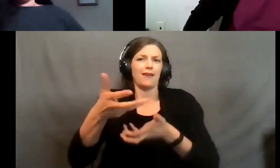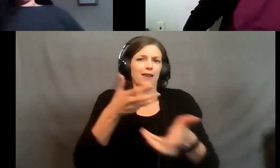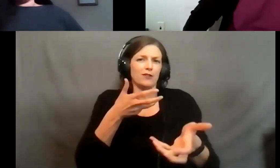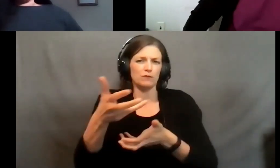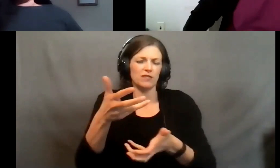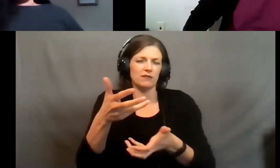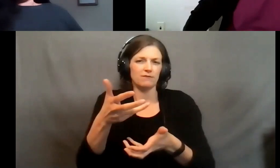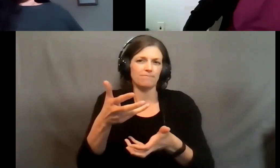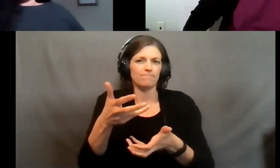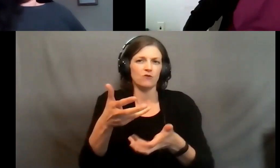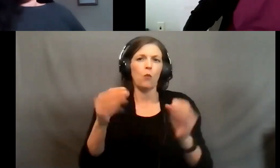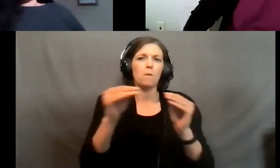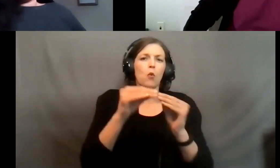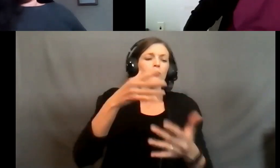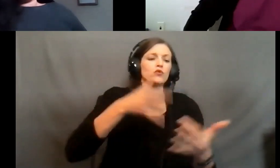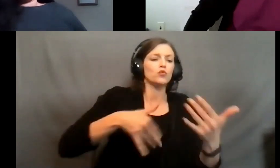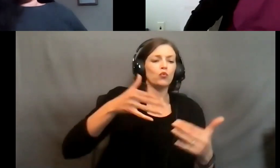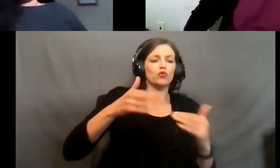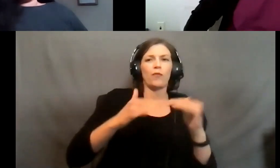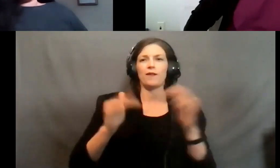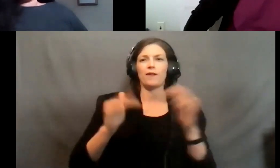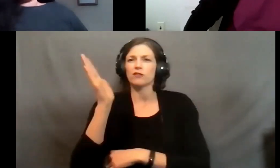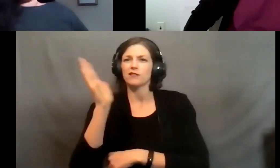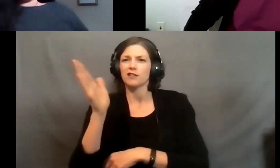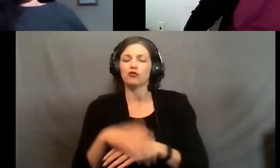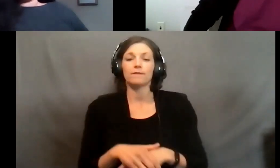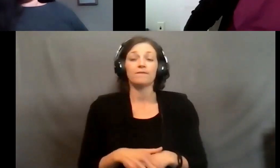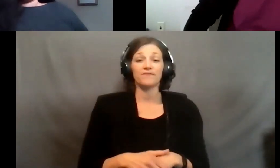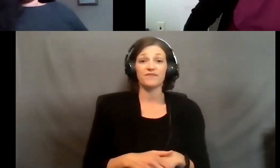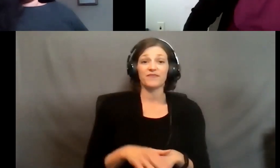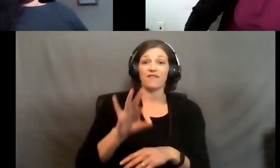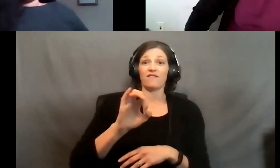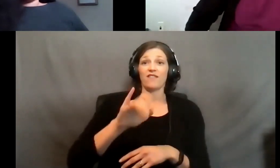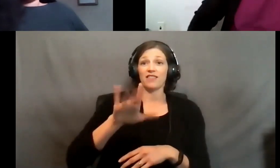view. 13:13:49 It's really quite terrific. After some general